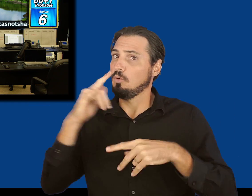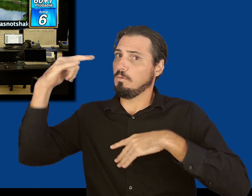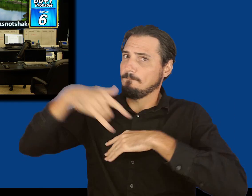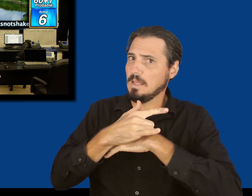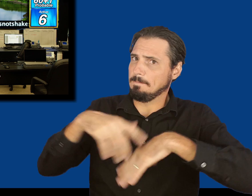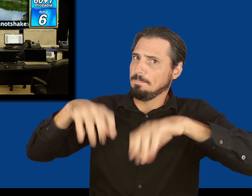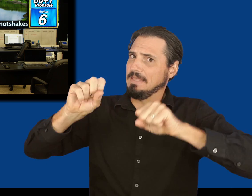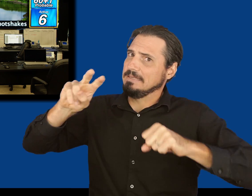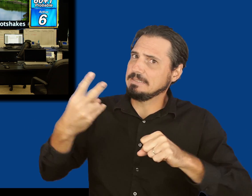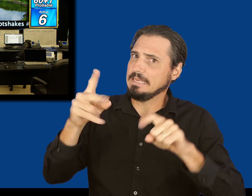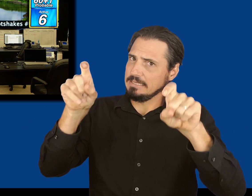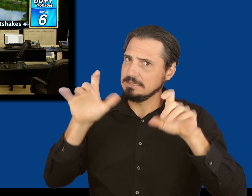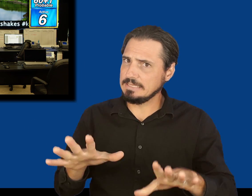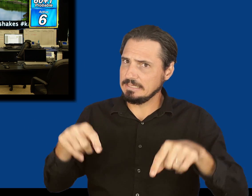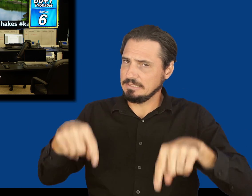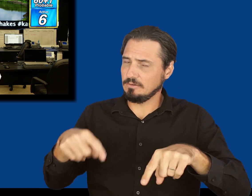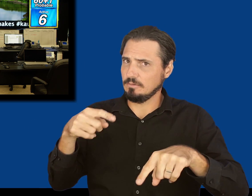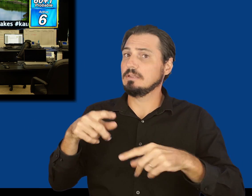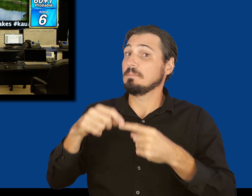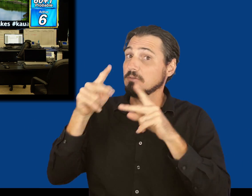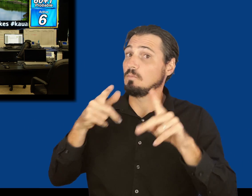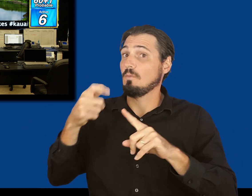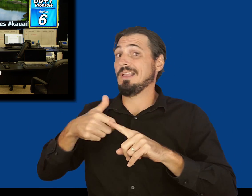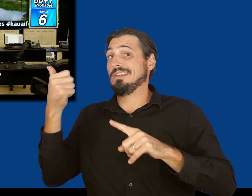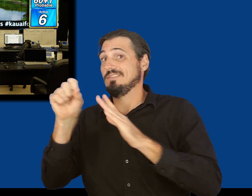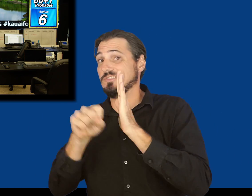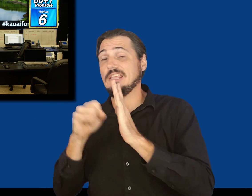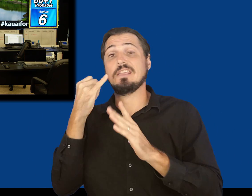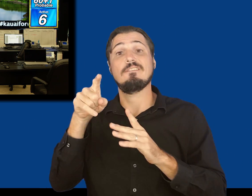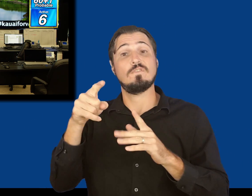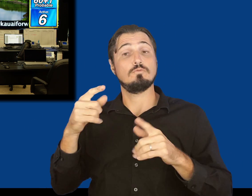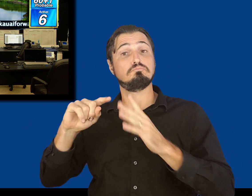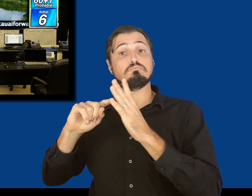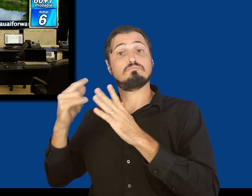for incoming out-of-state Travelers. If you have traveled here from the mainland